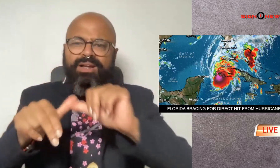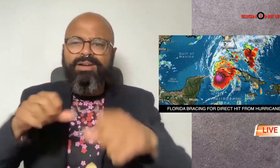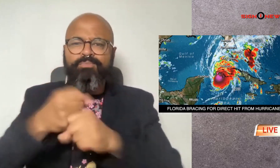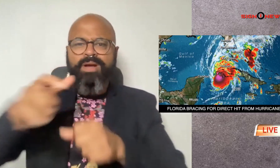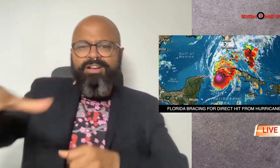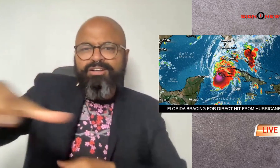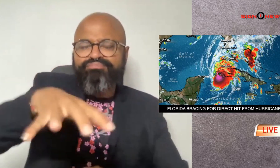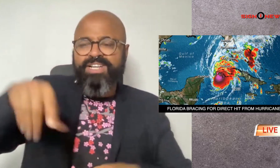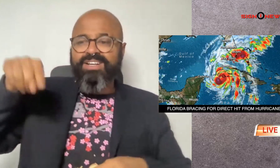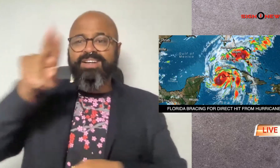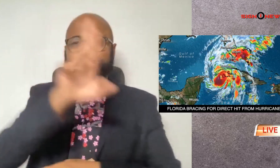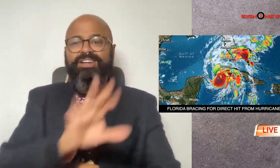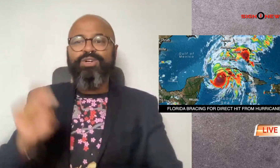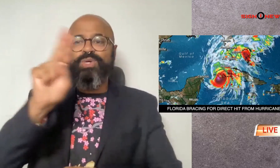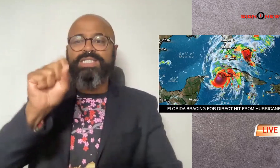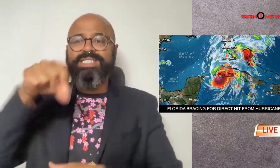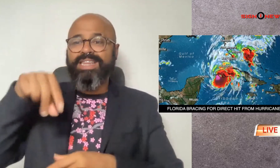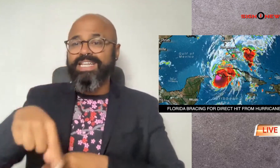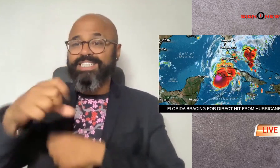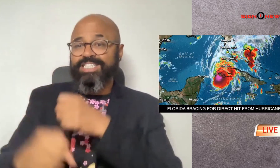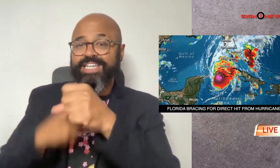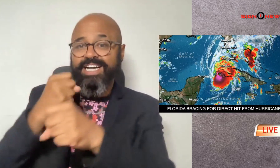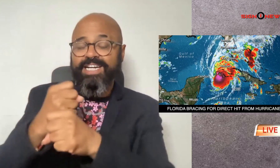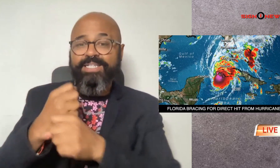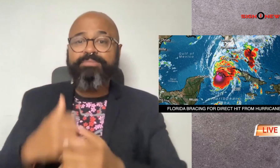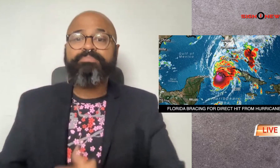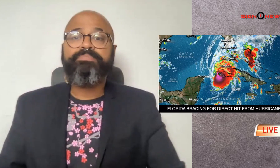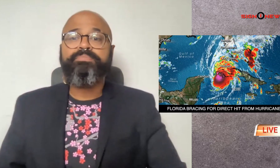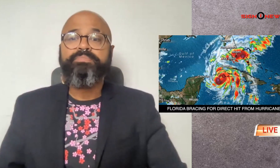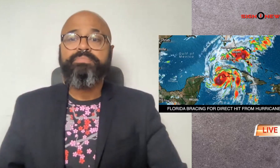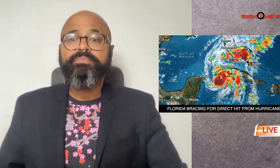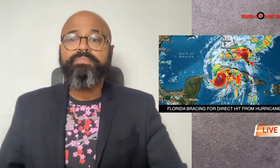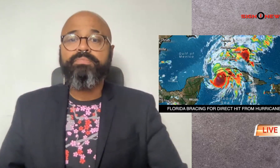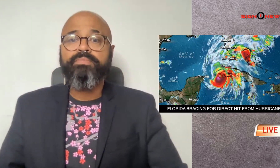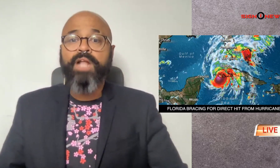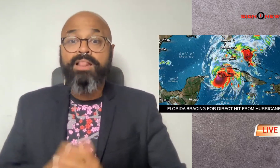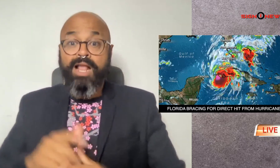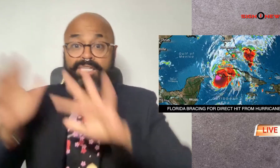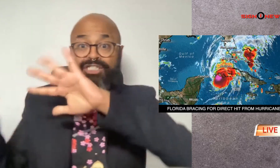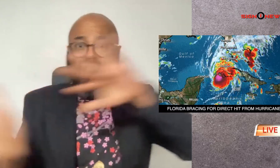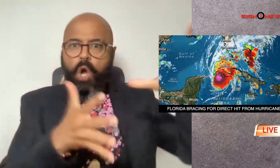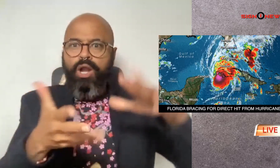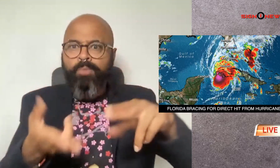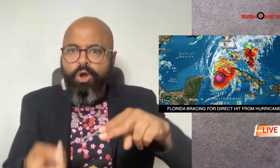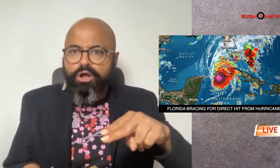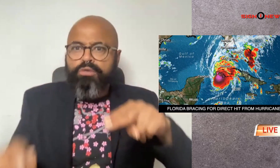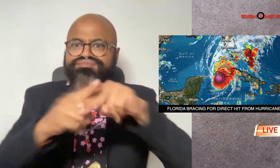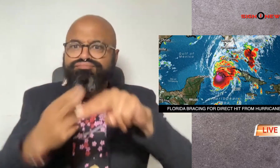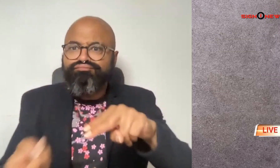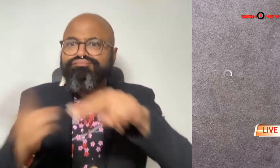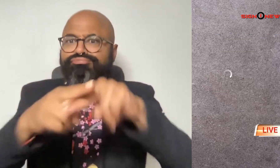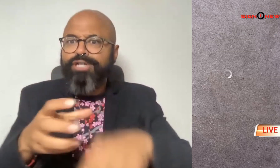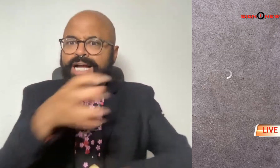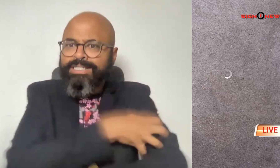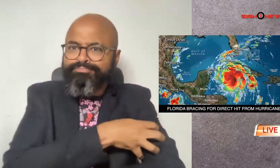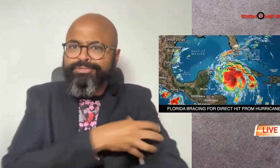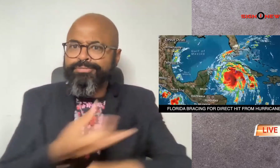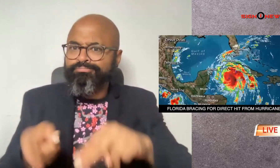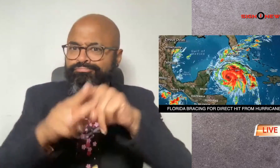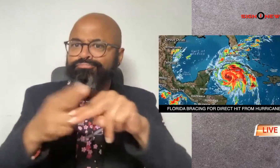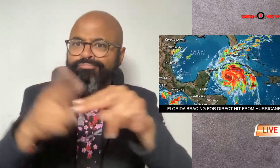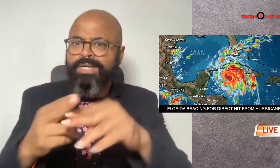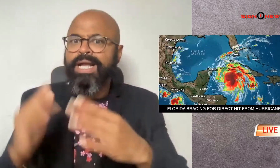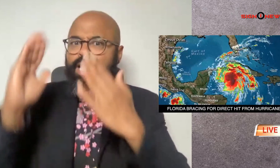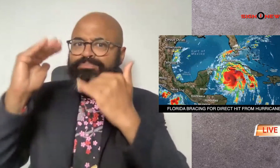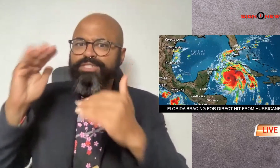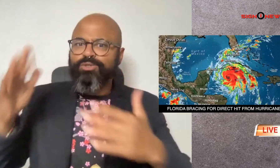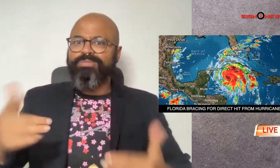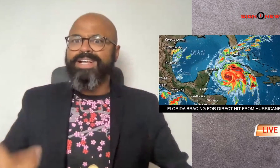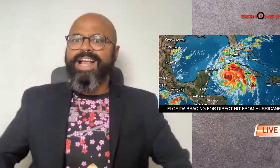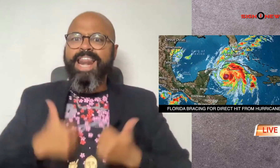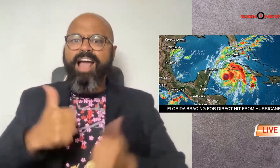the US this year the storm has been rapidly strengthening and expected to bring a life-threatening